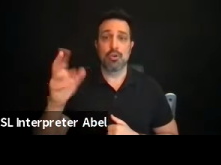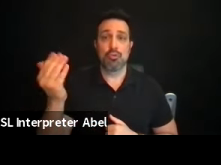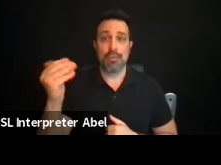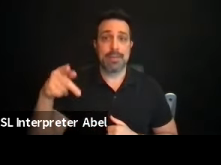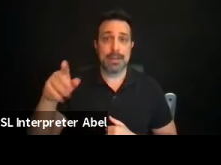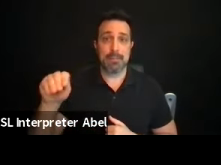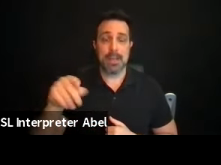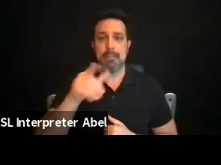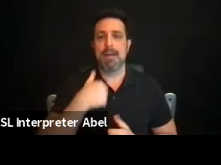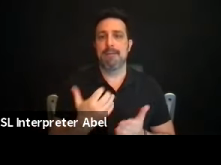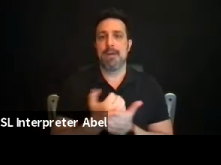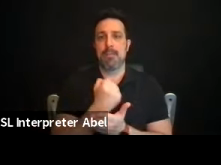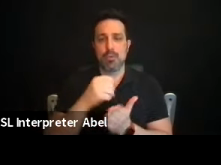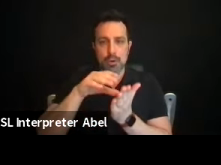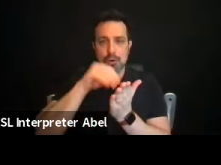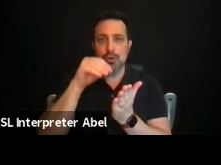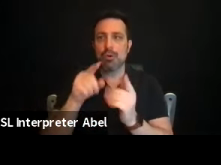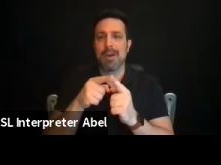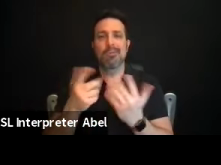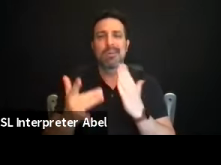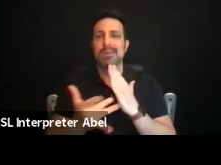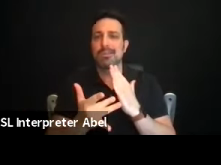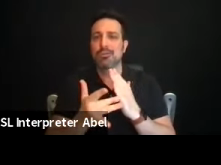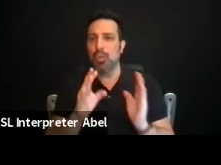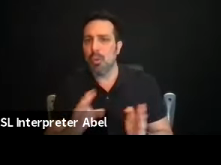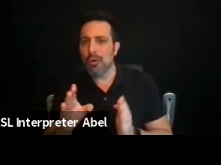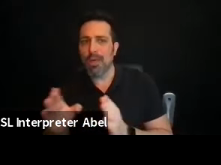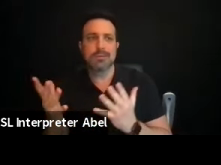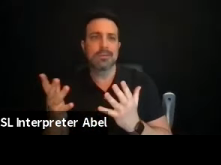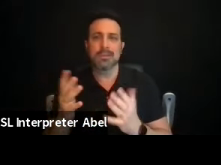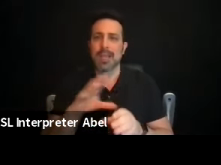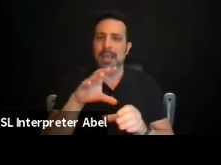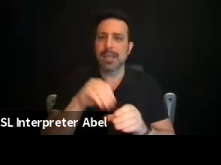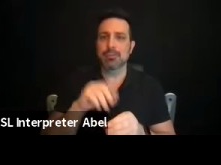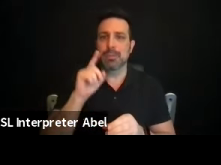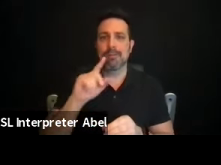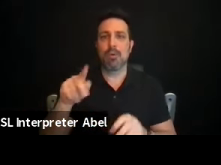be provided with more information and instructions about how to engage in this